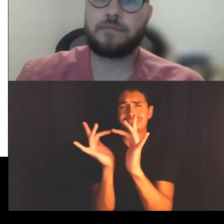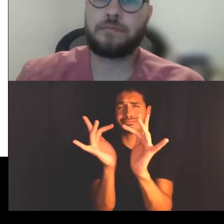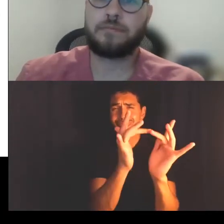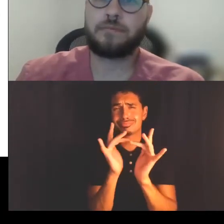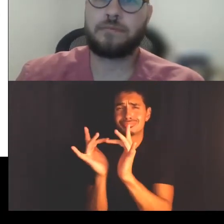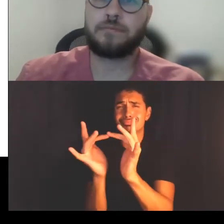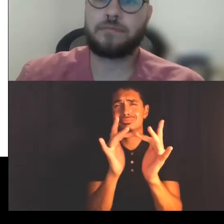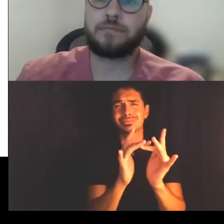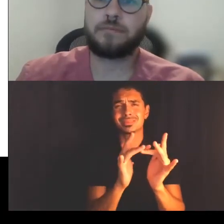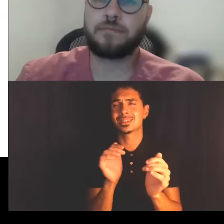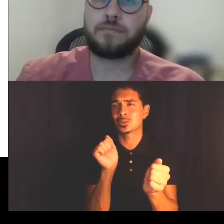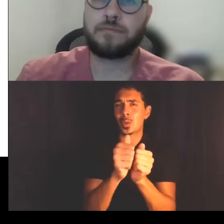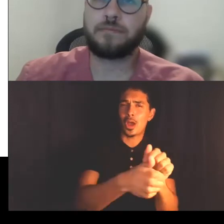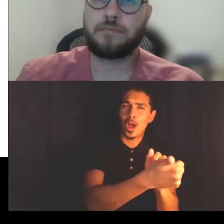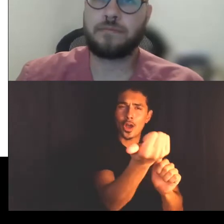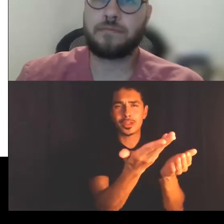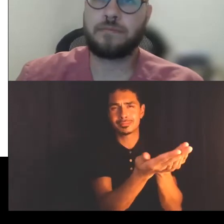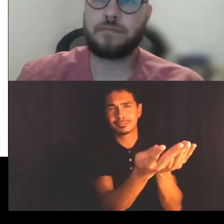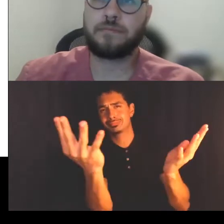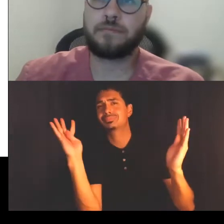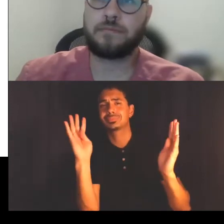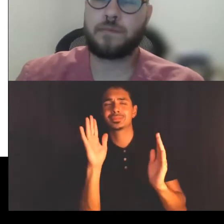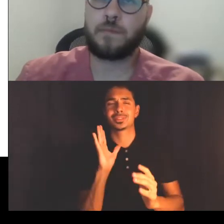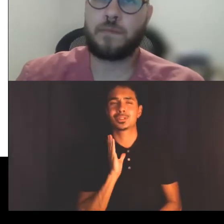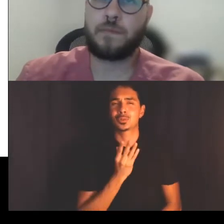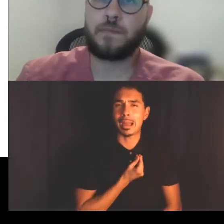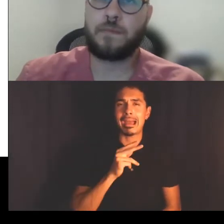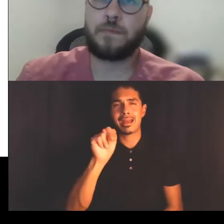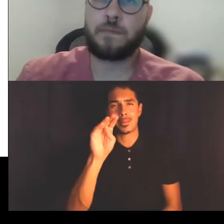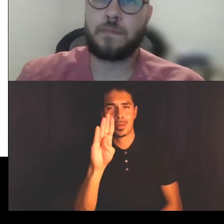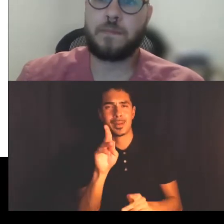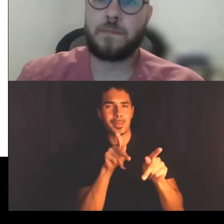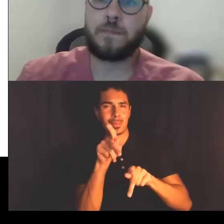Other trans and nonbinary people have saved me